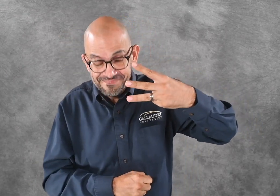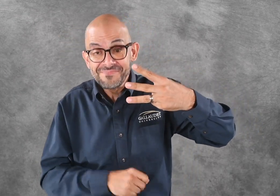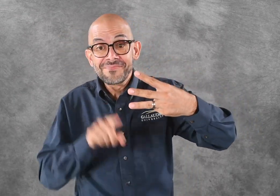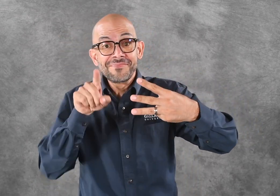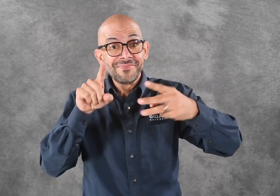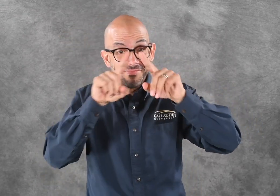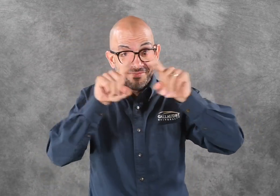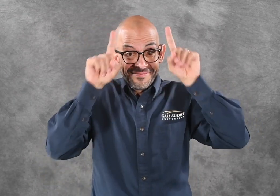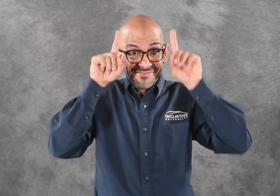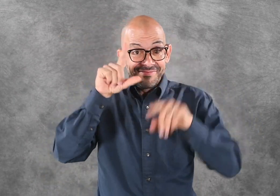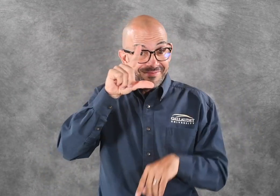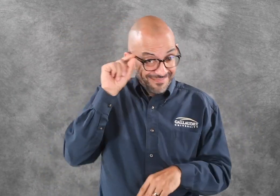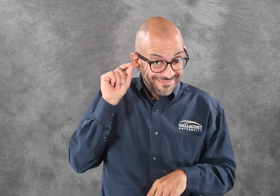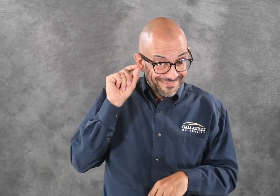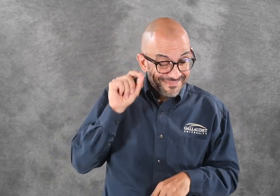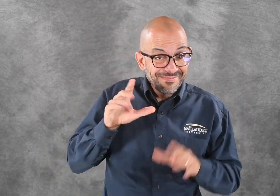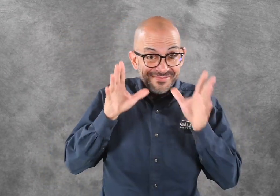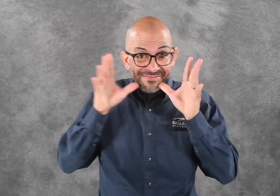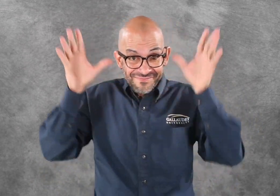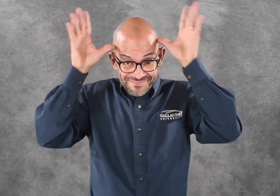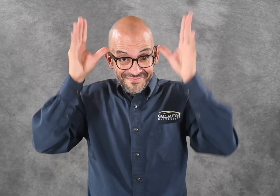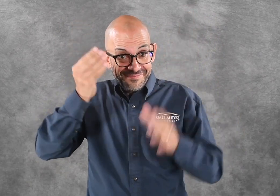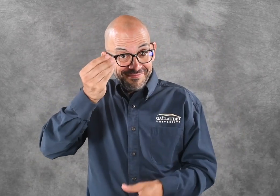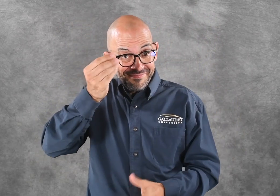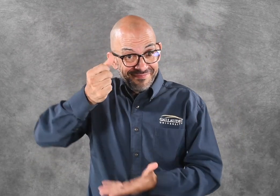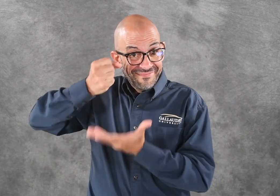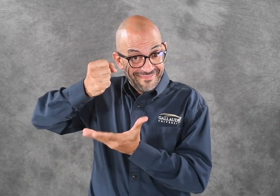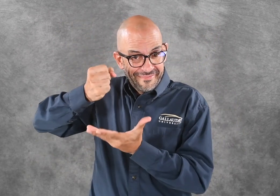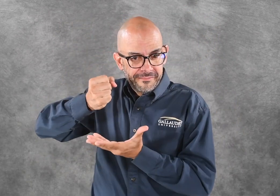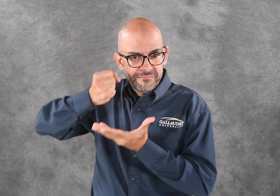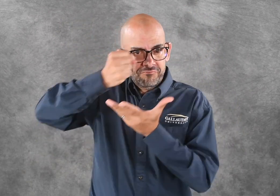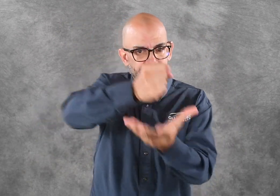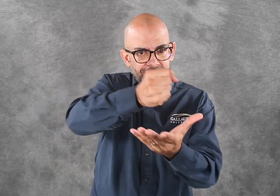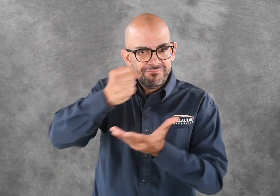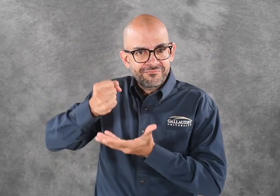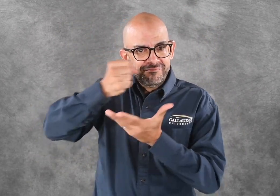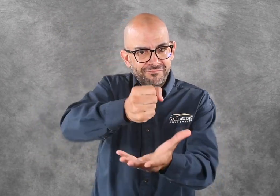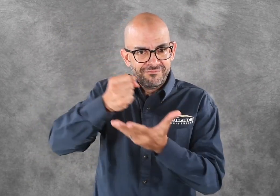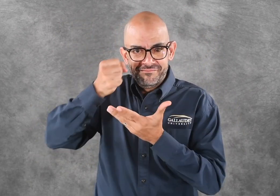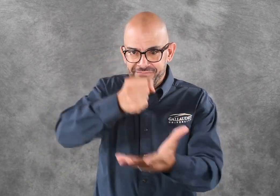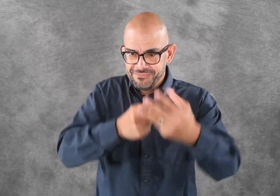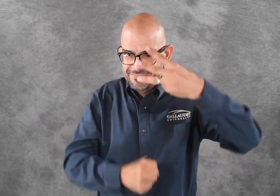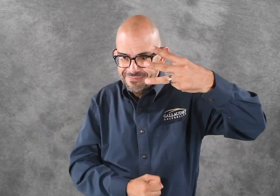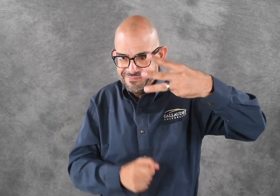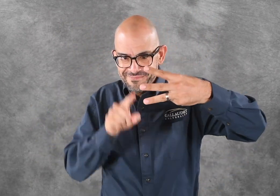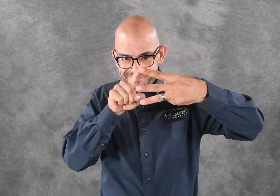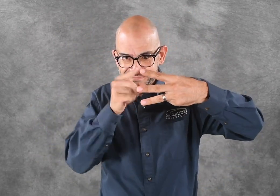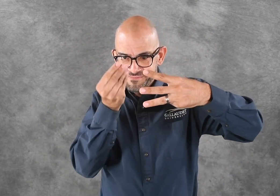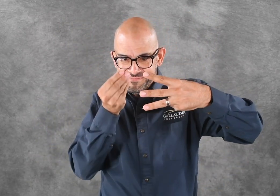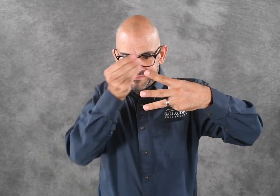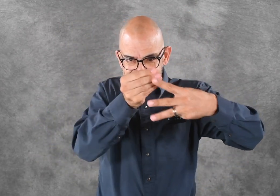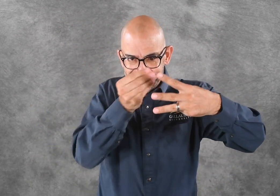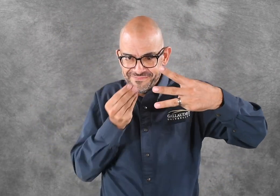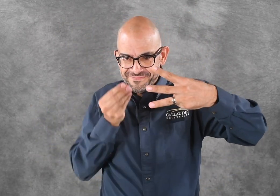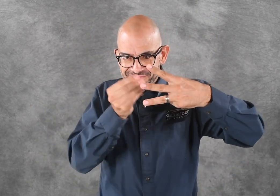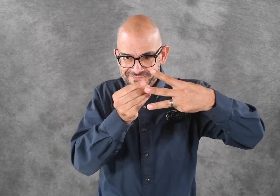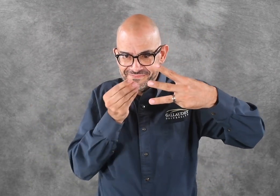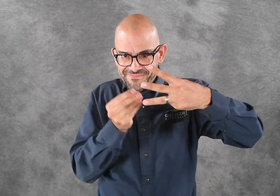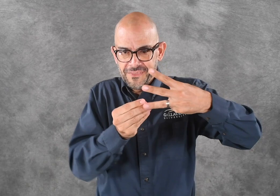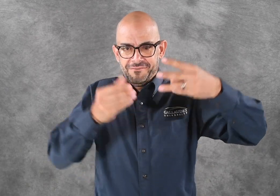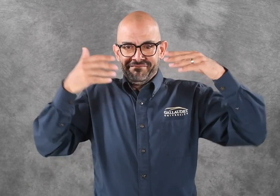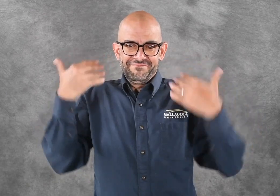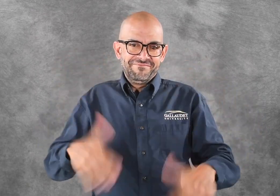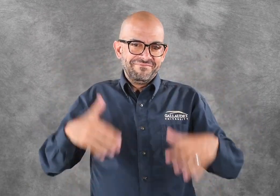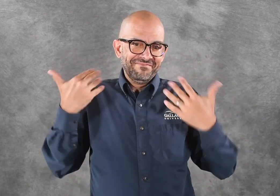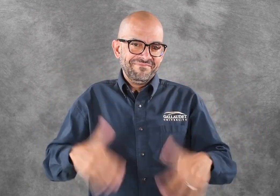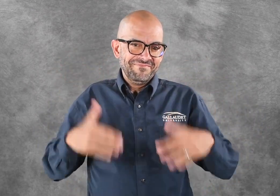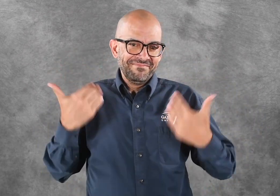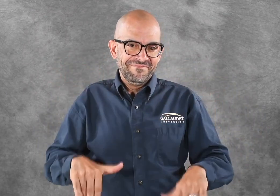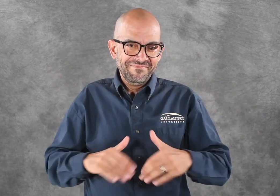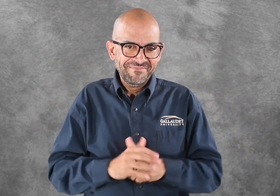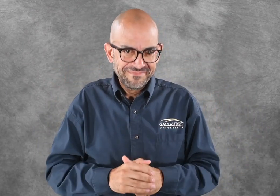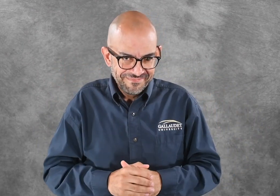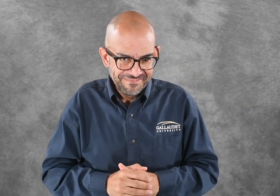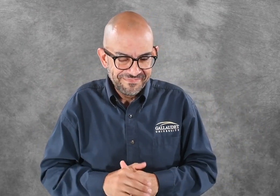Nippon and Gallaudet awarded scholarships to each of them.